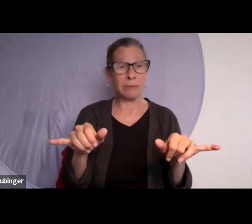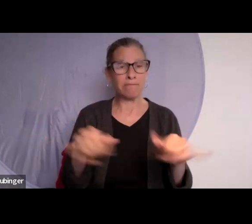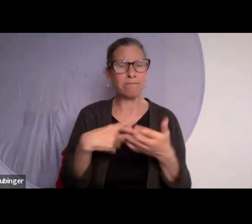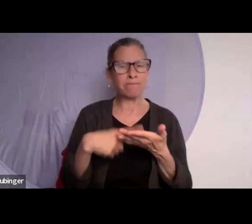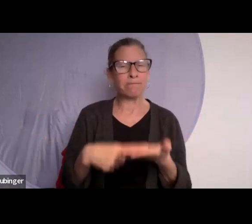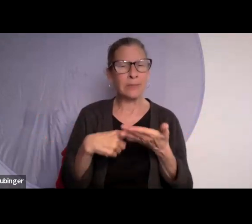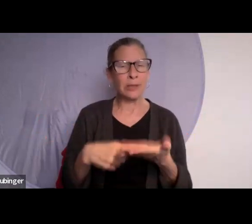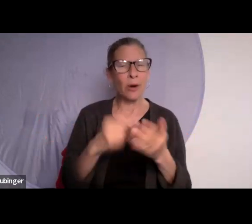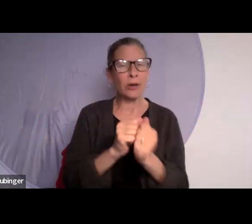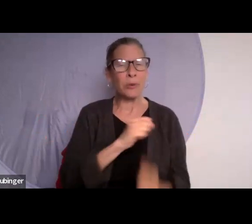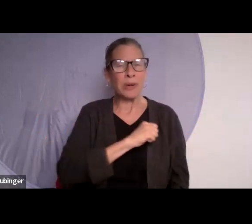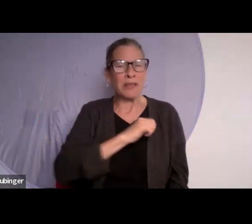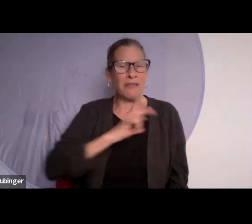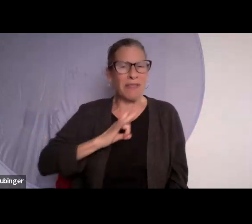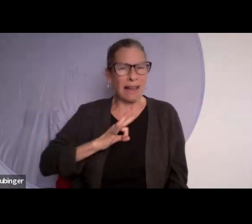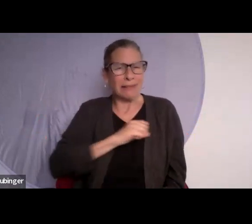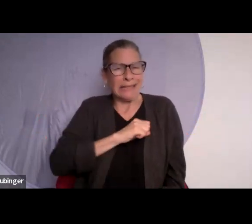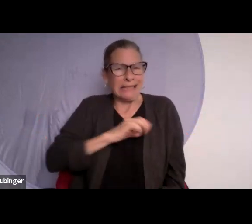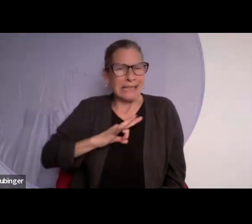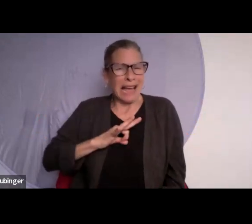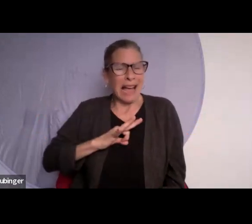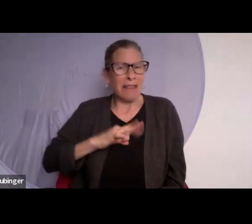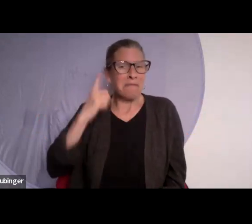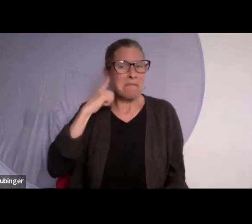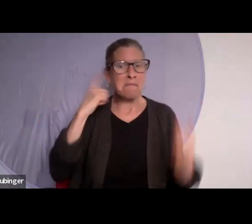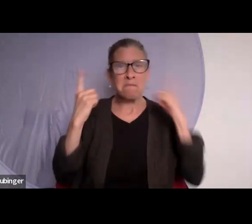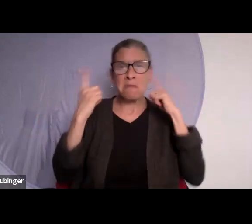faculty and staff, I hear well, there's some other tools like